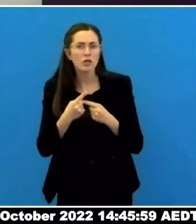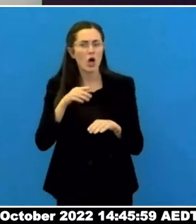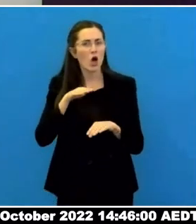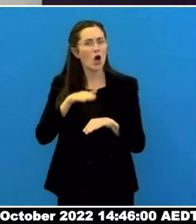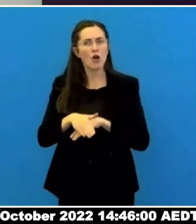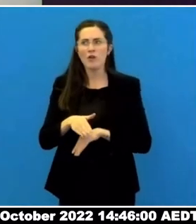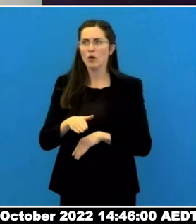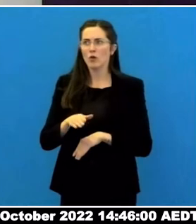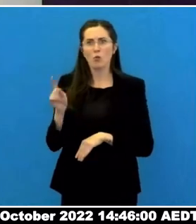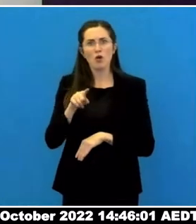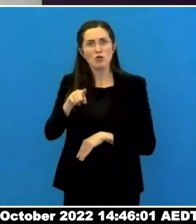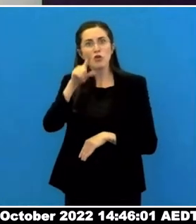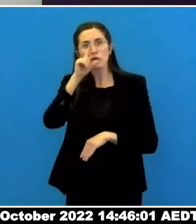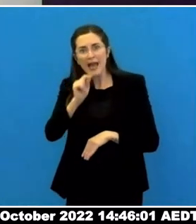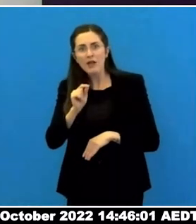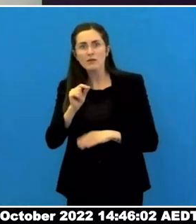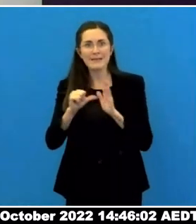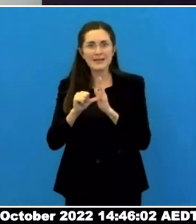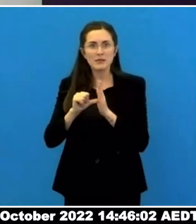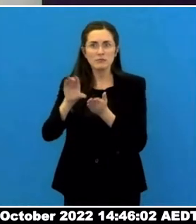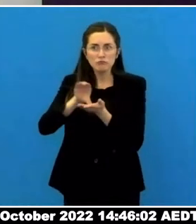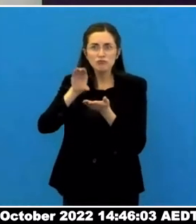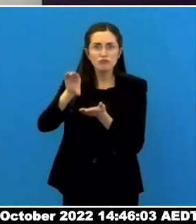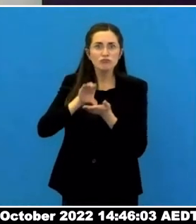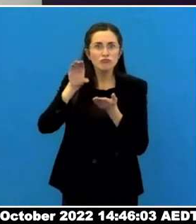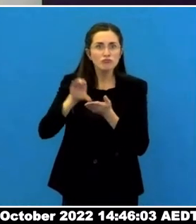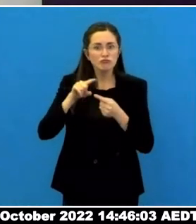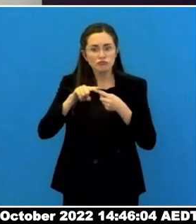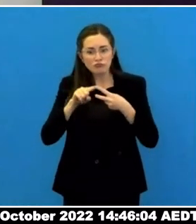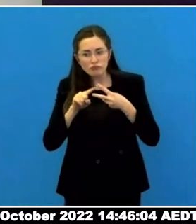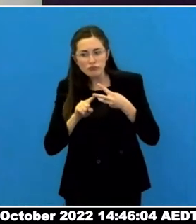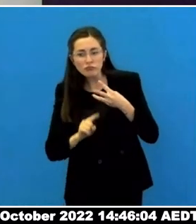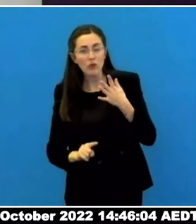was because they worked together and all they told you about